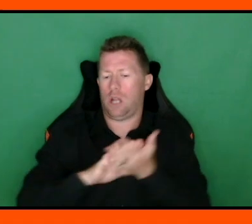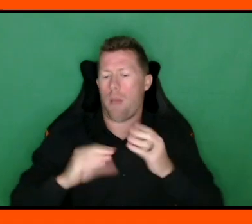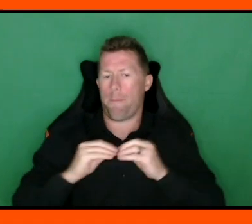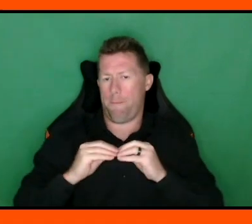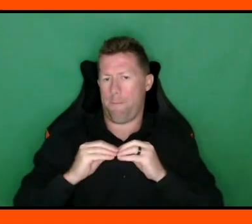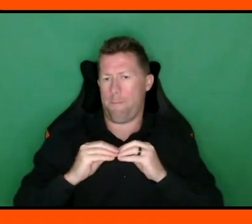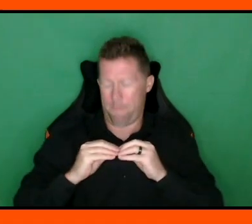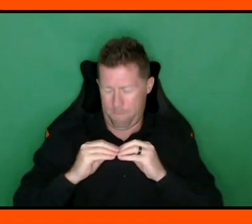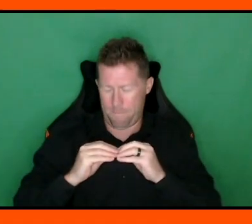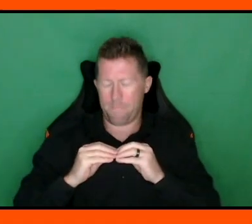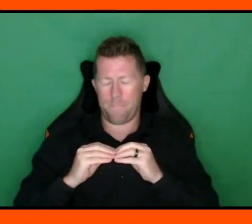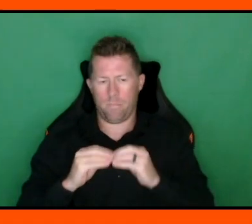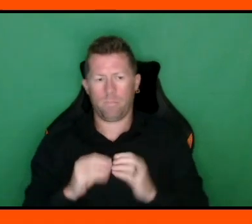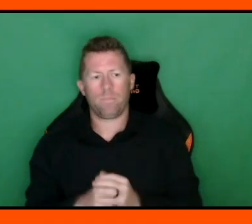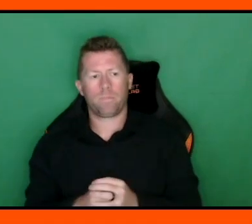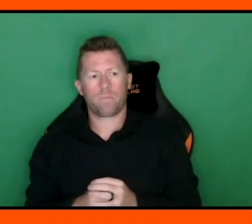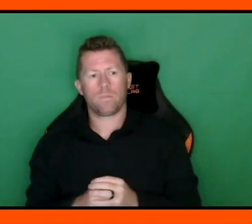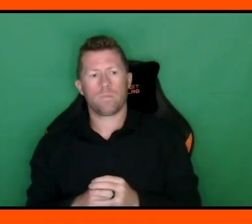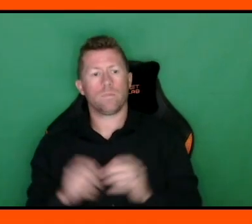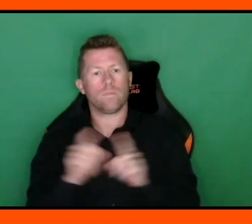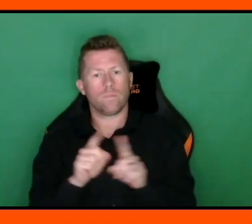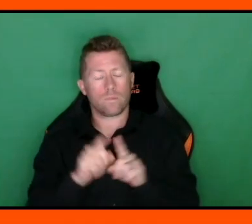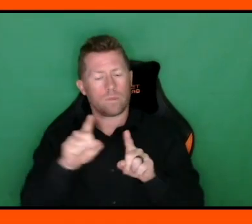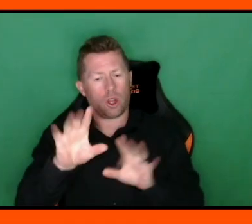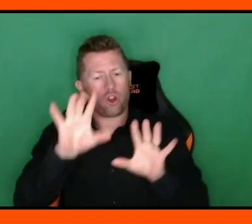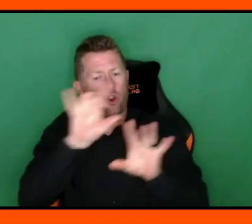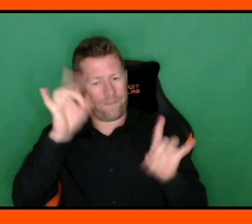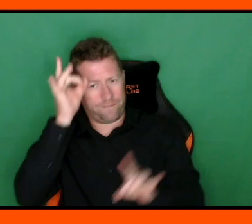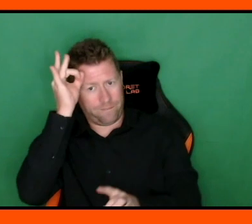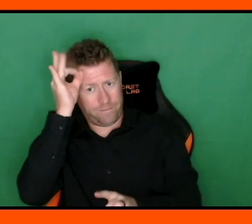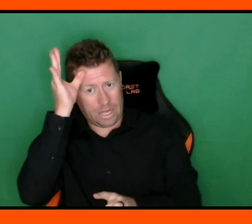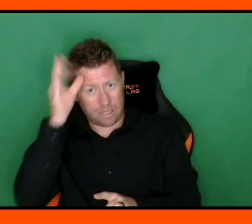It’s also worth recognising that we’re not starting this process with a blank canvas.